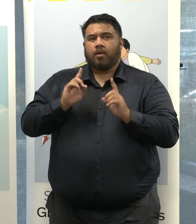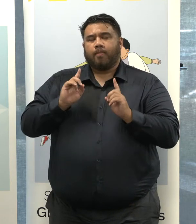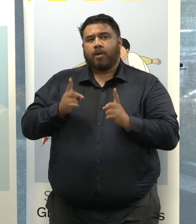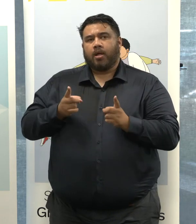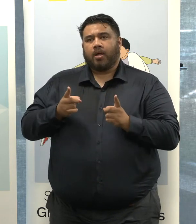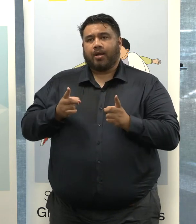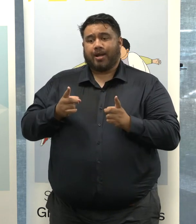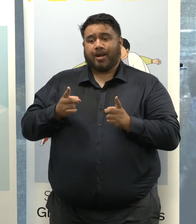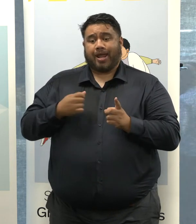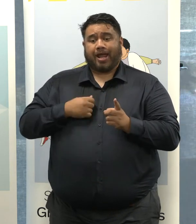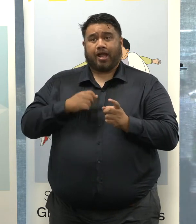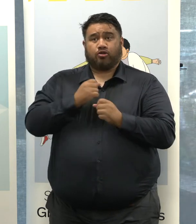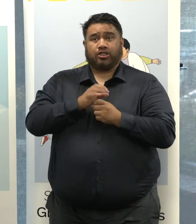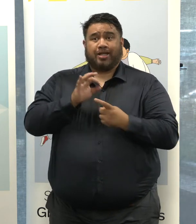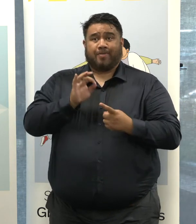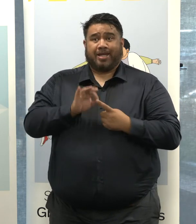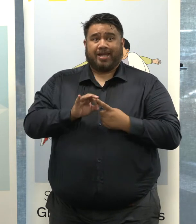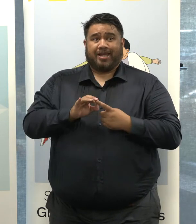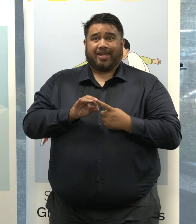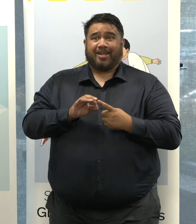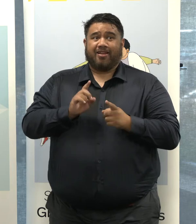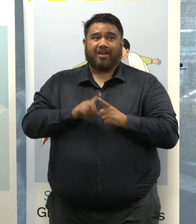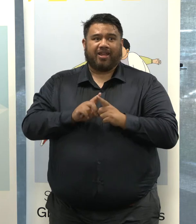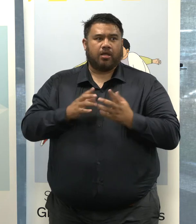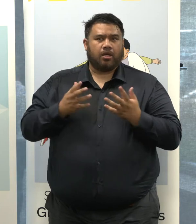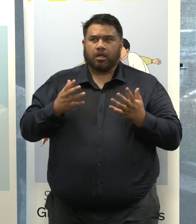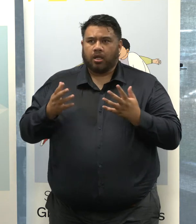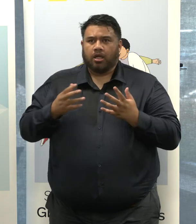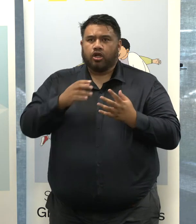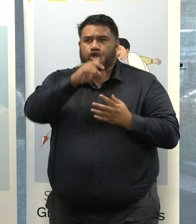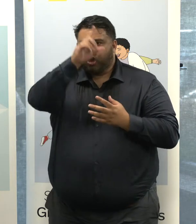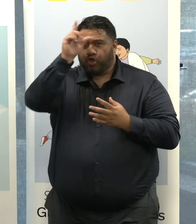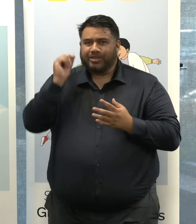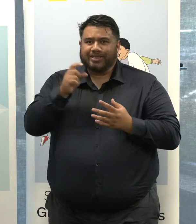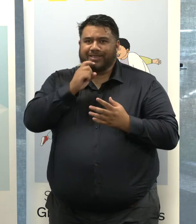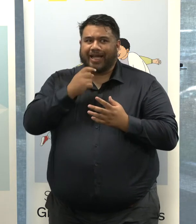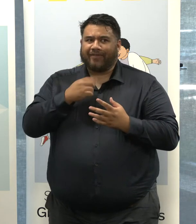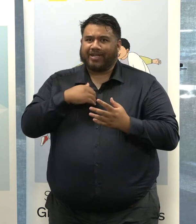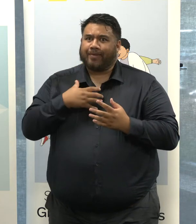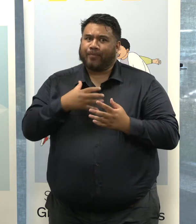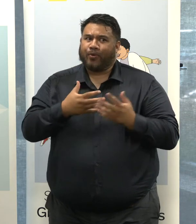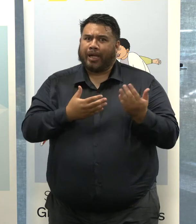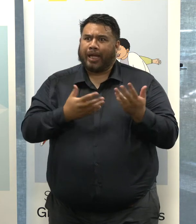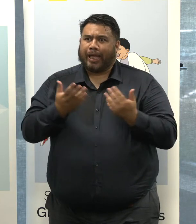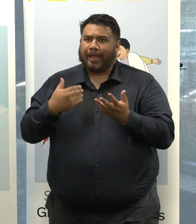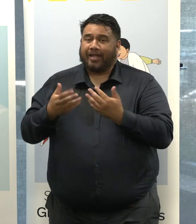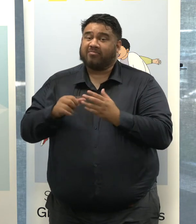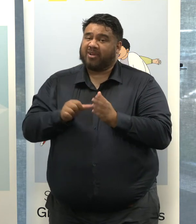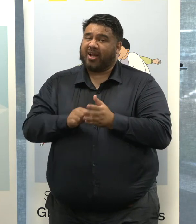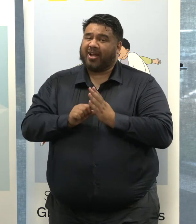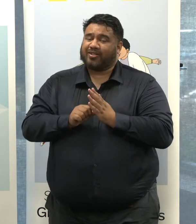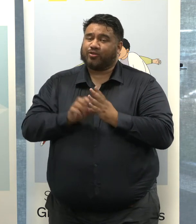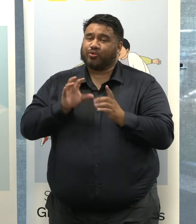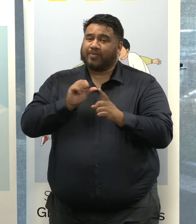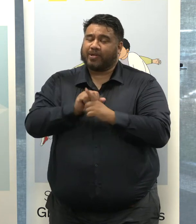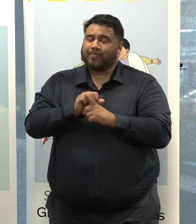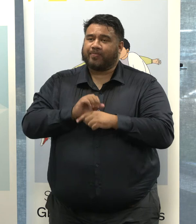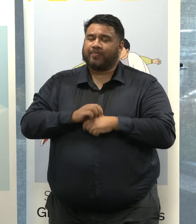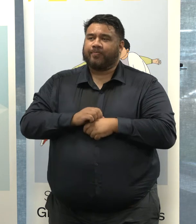workload a little bit of